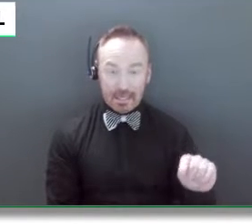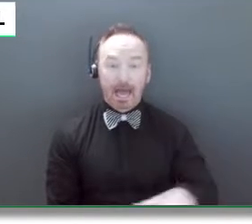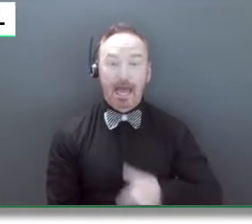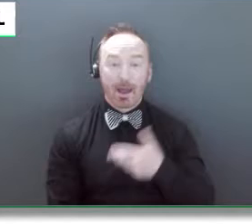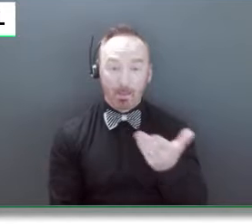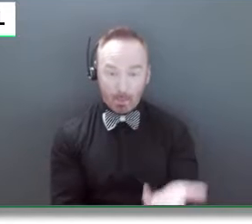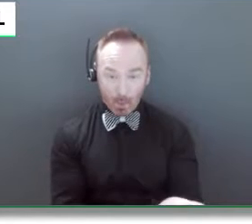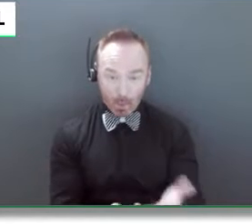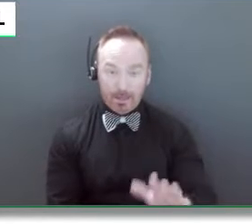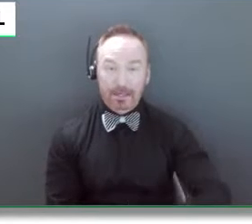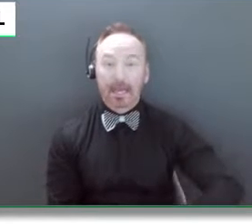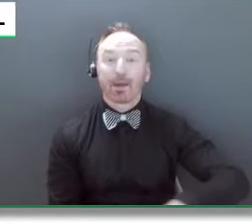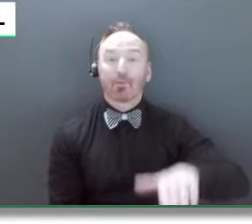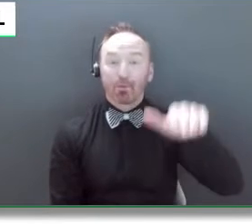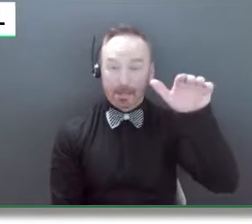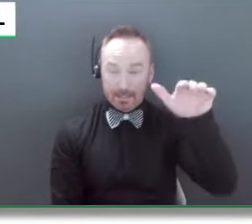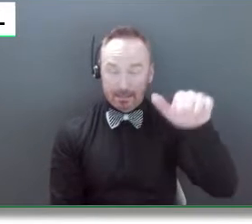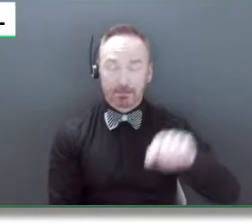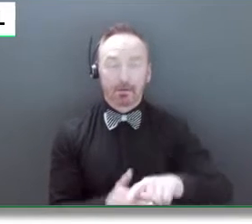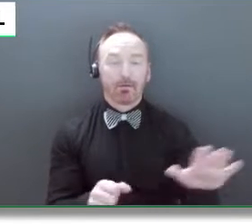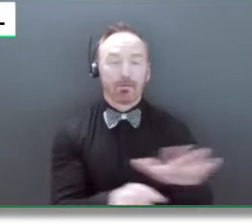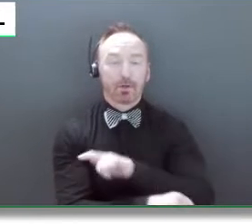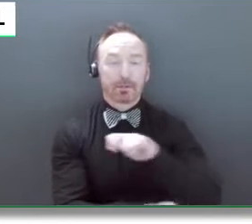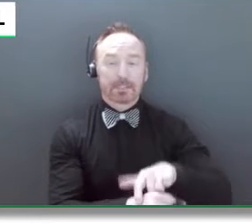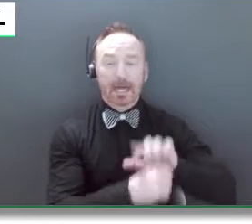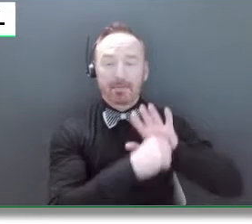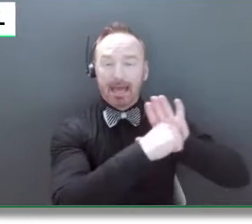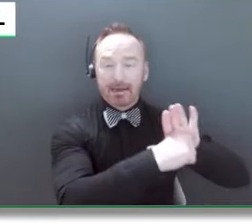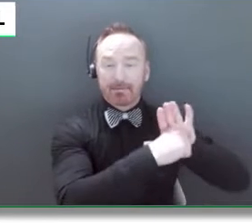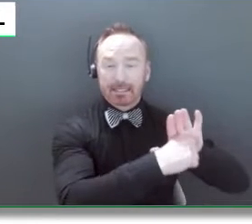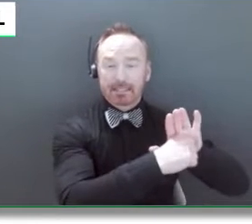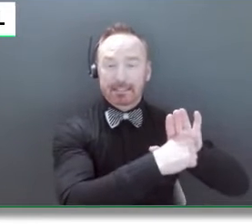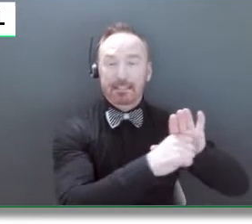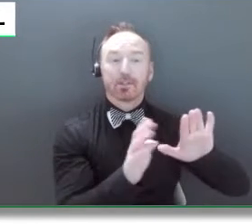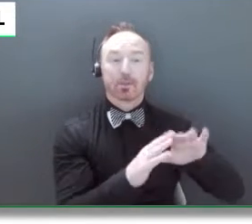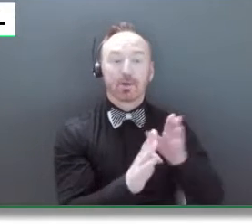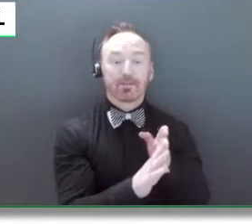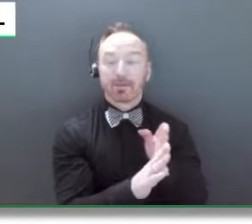full-time advocate after my accident. So it's been